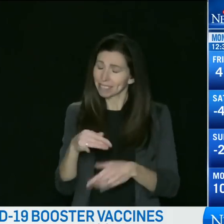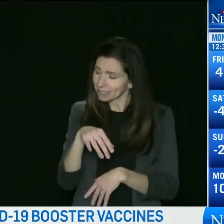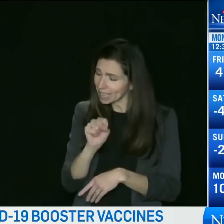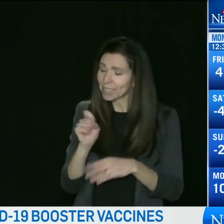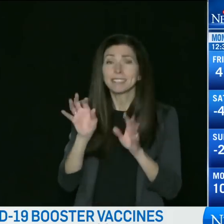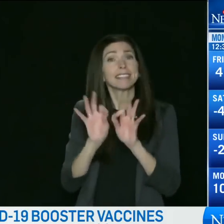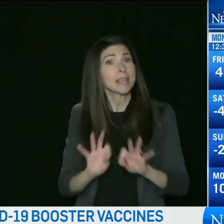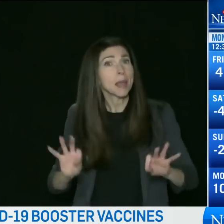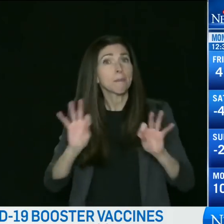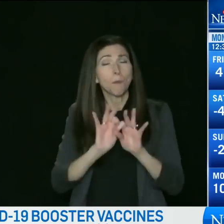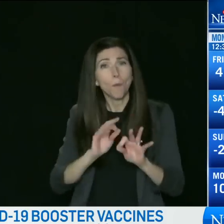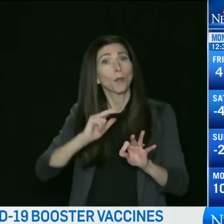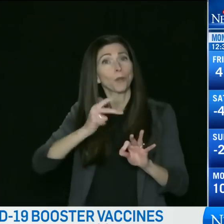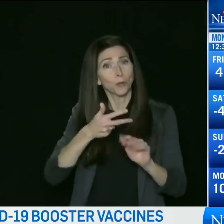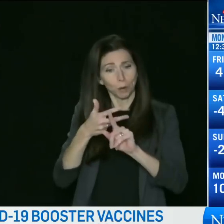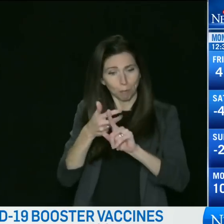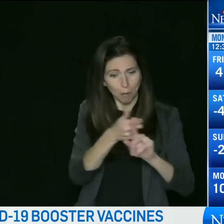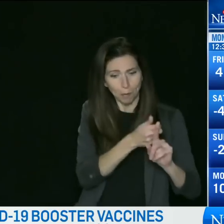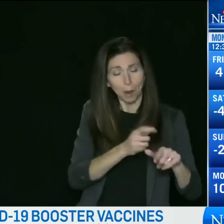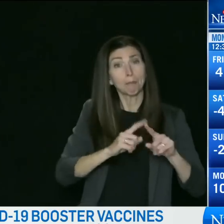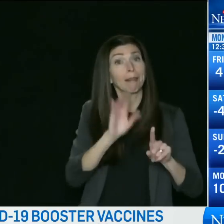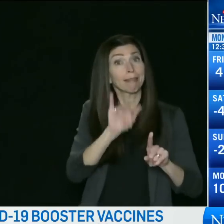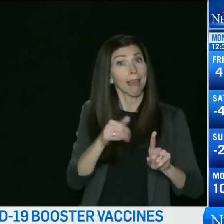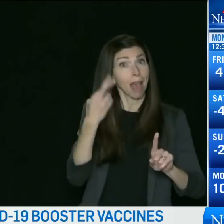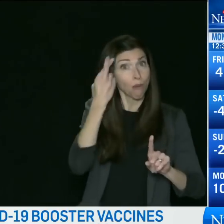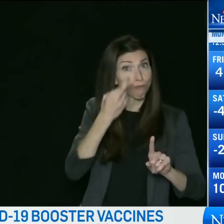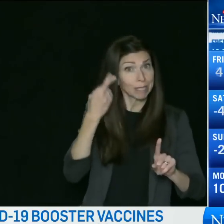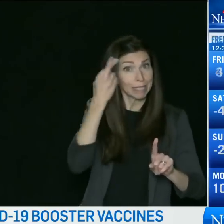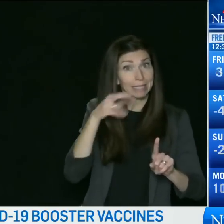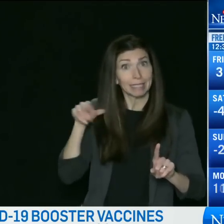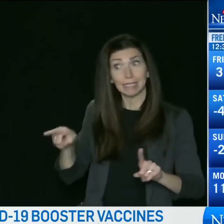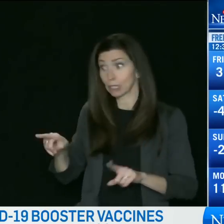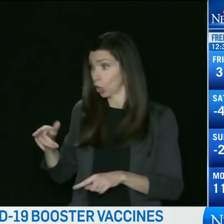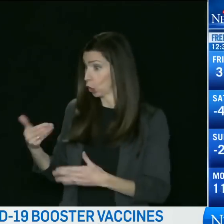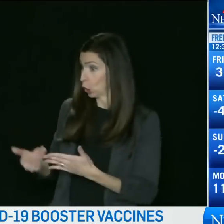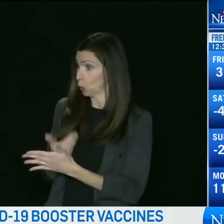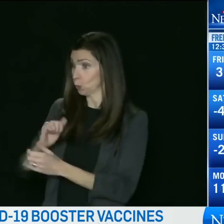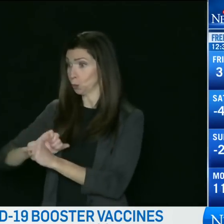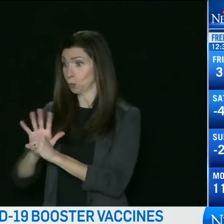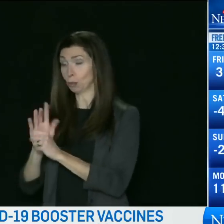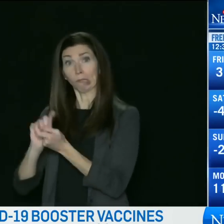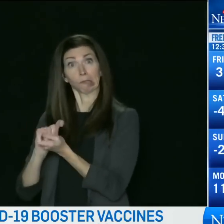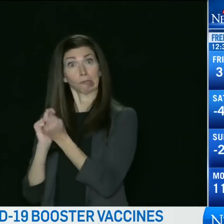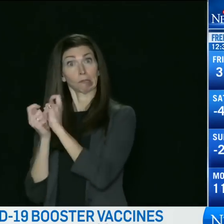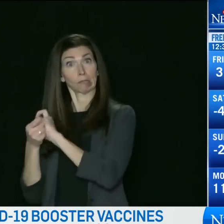GOOD TIMING AS WELL BECAUSE IT JUST HIGHLIGHTS THE IMPORTANCE OF VACCINATION BUT IT'S NOT BECAUSE OF THE OMICRON VARIANT